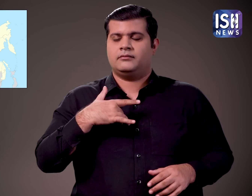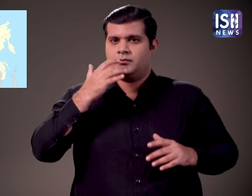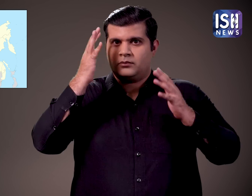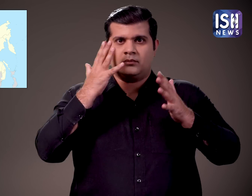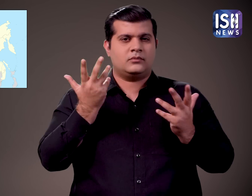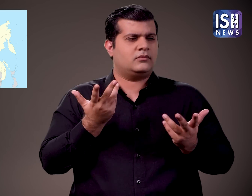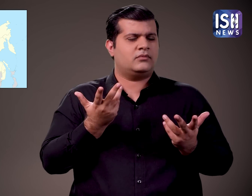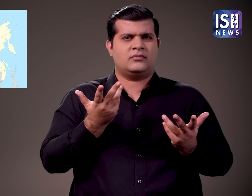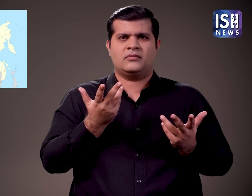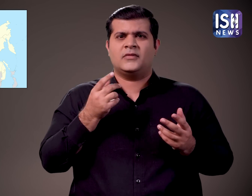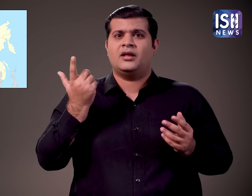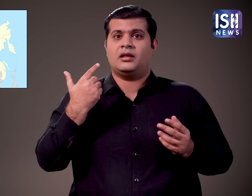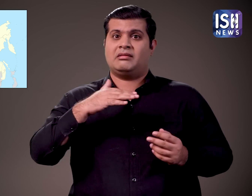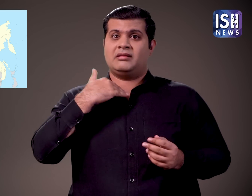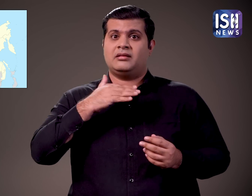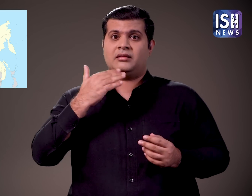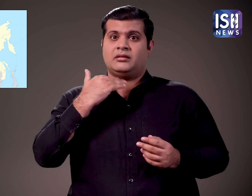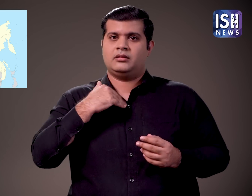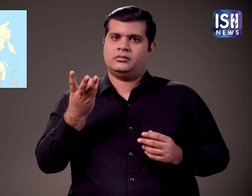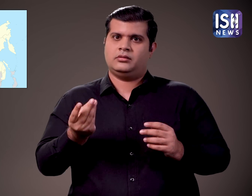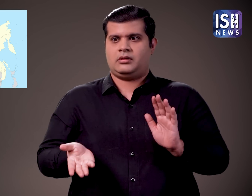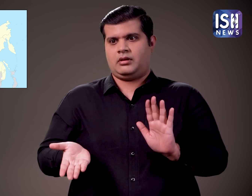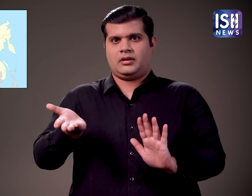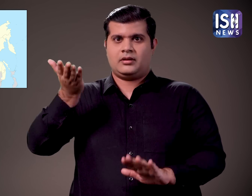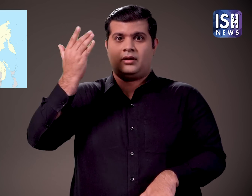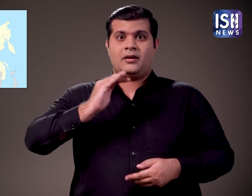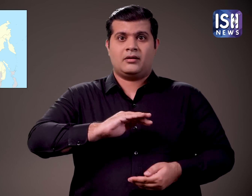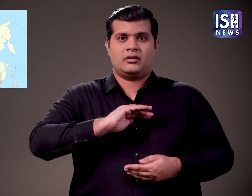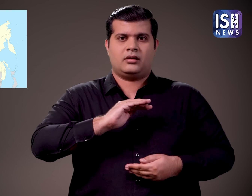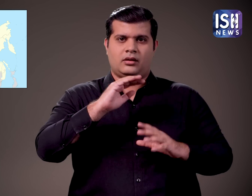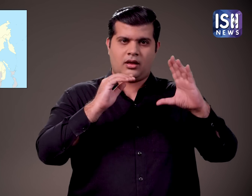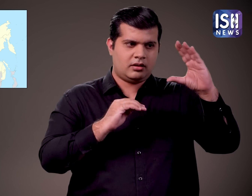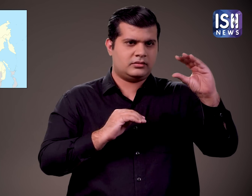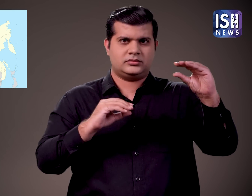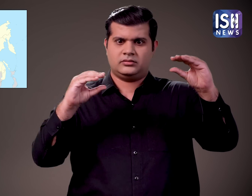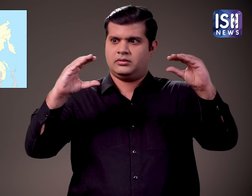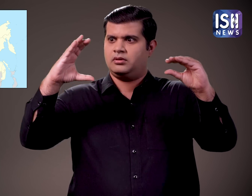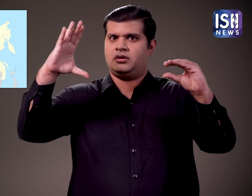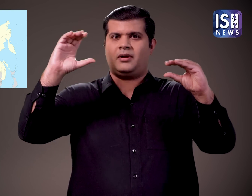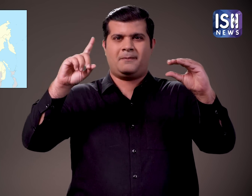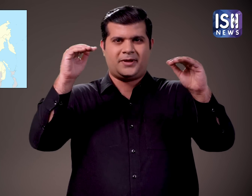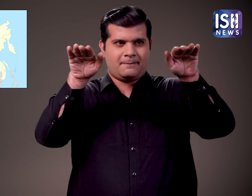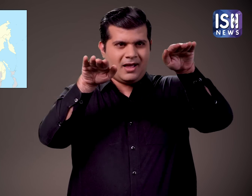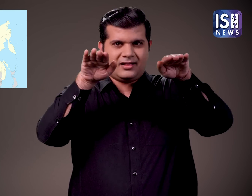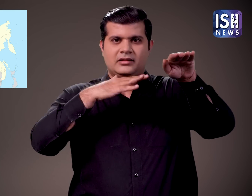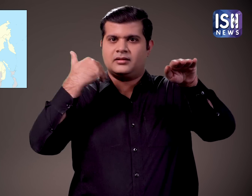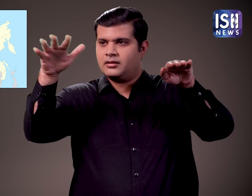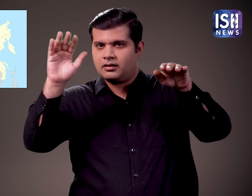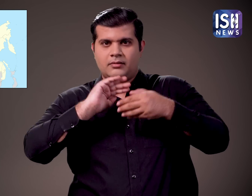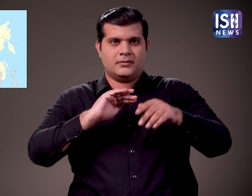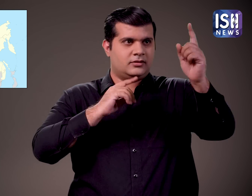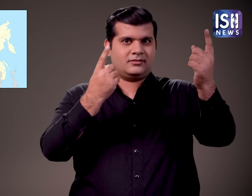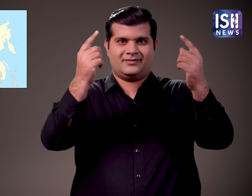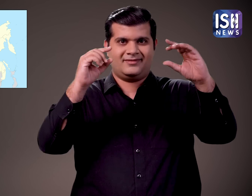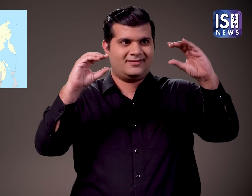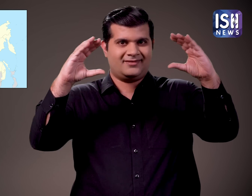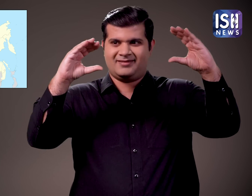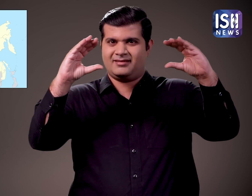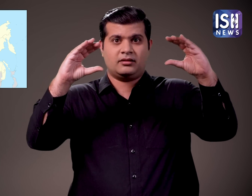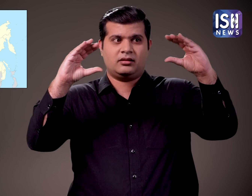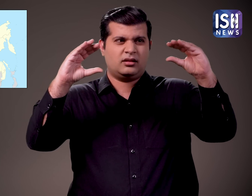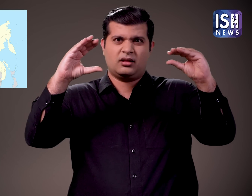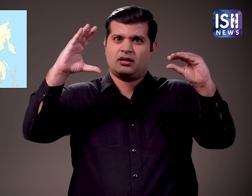This is a concern. The death rate is increasing and the birth rate is declining, resulting in an imbalance.